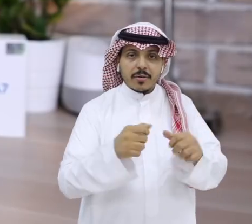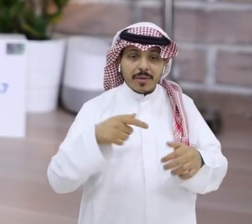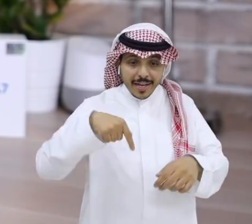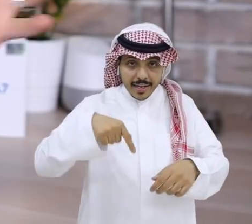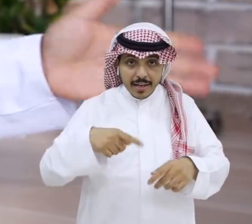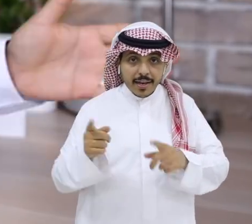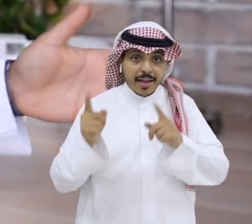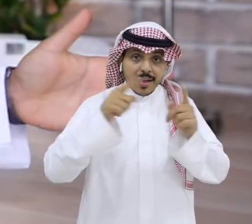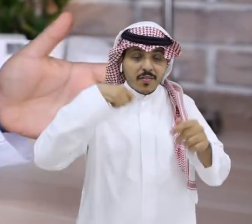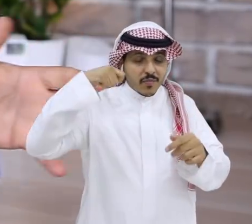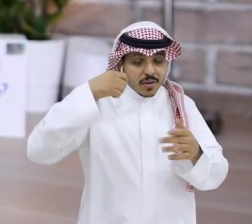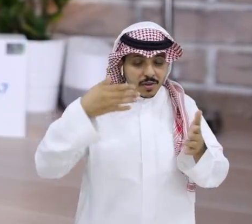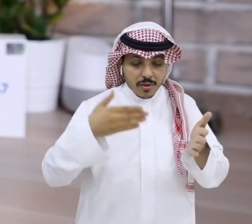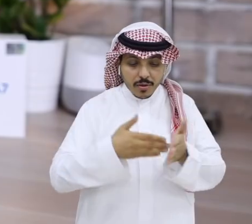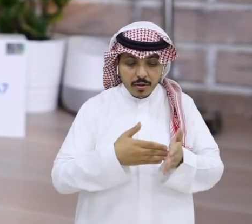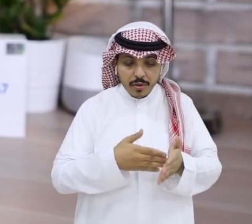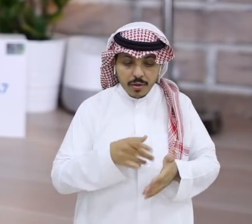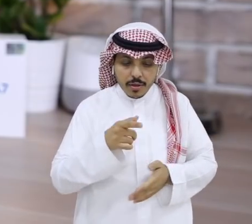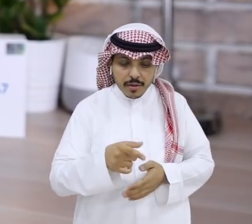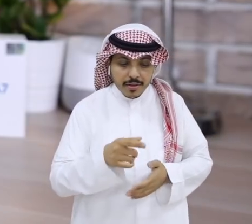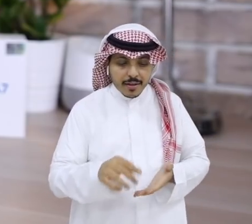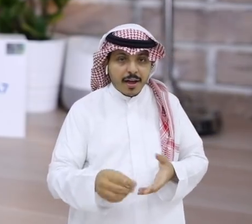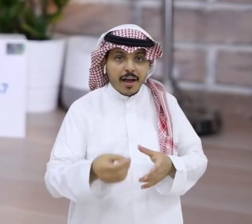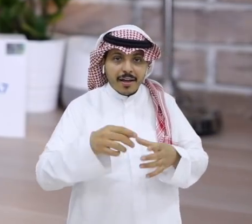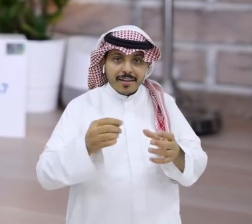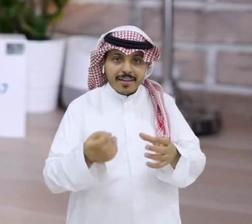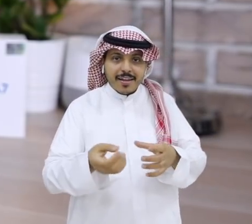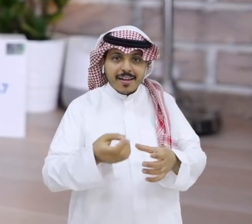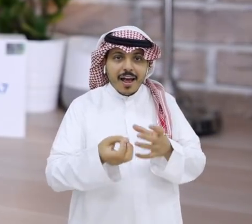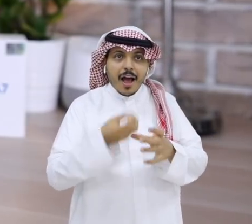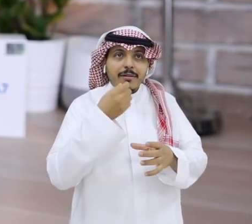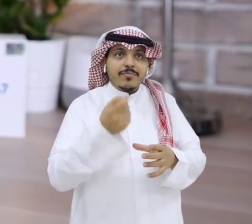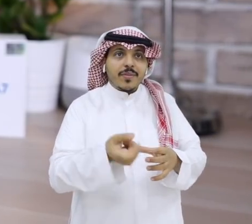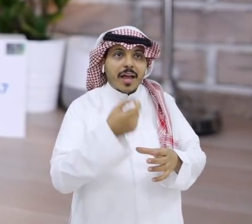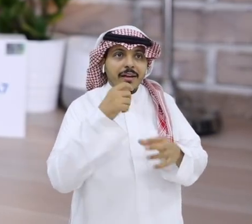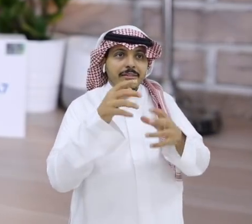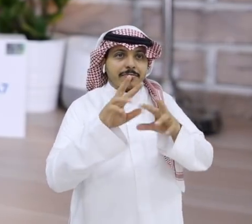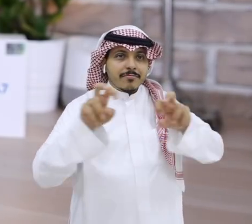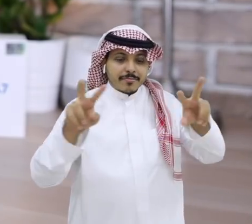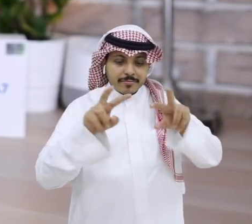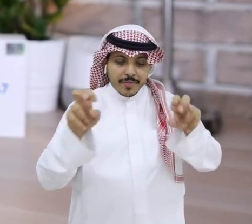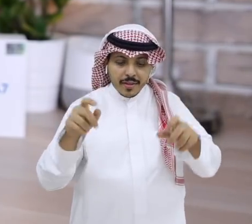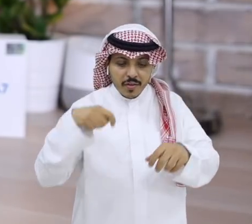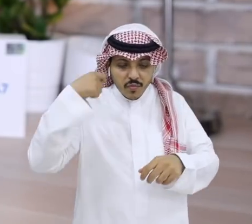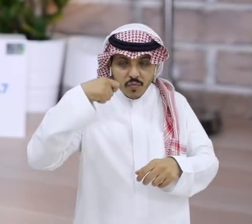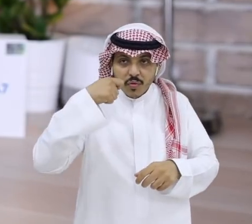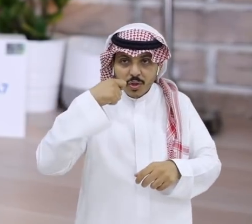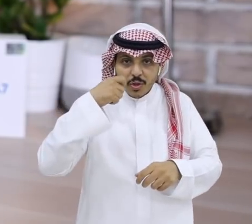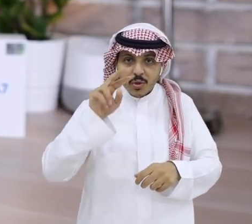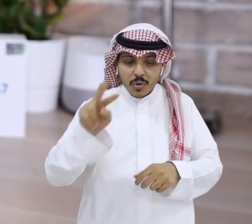From this point until the end of the episode, you will have to bring popcorn and entertain yourself with the analysis